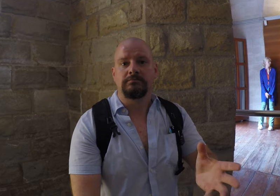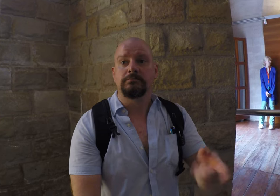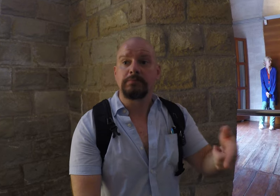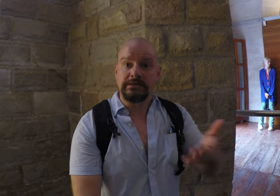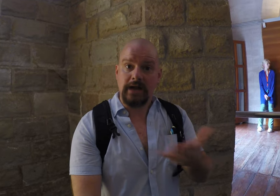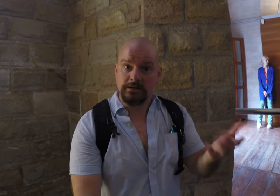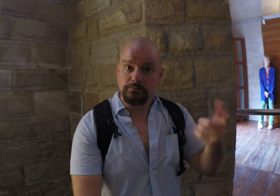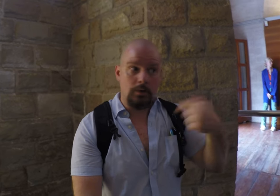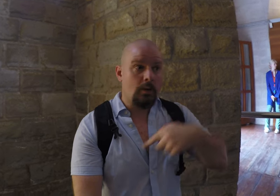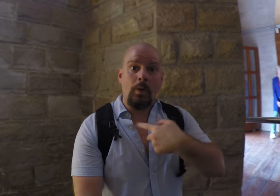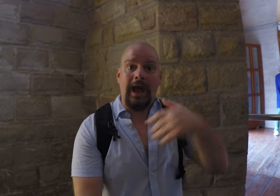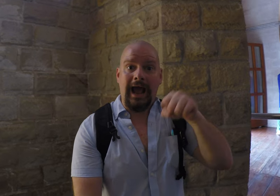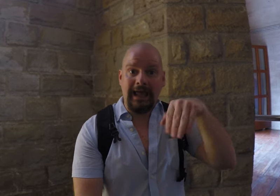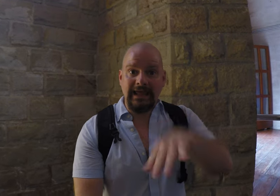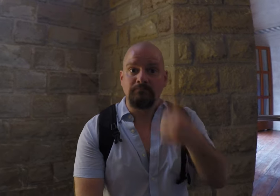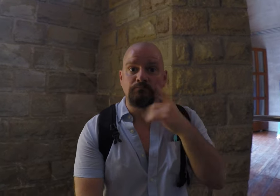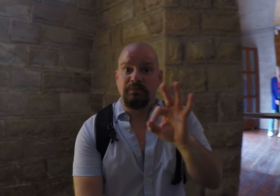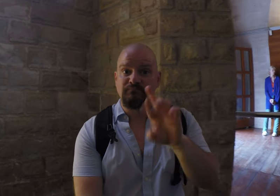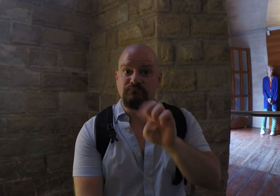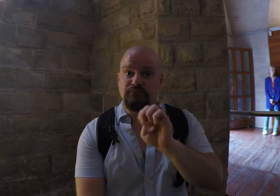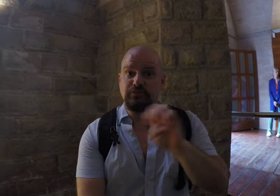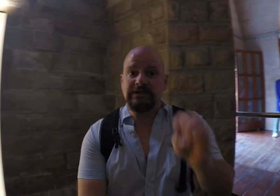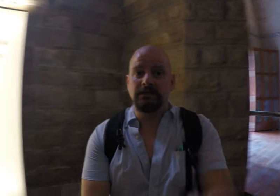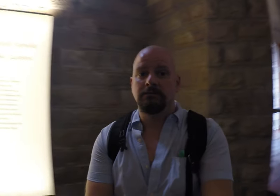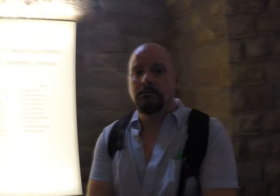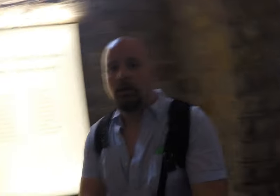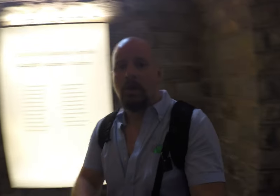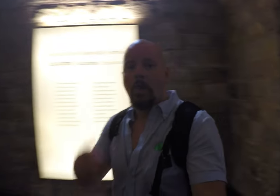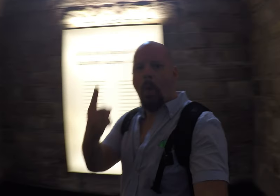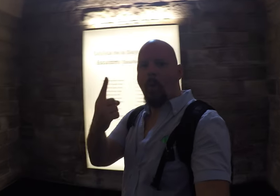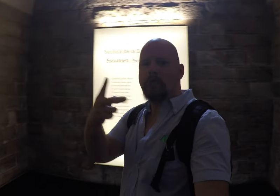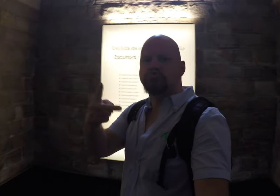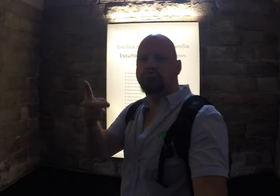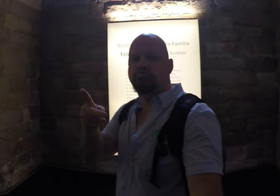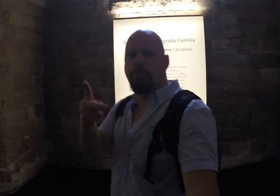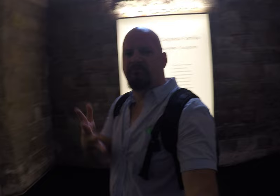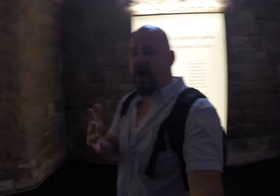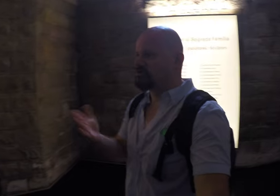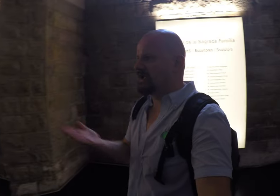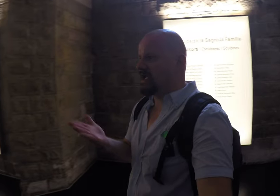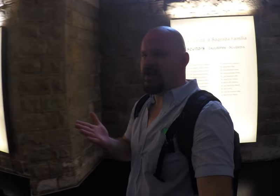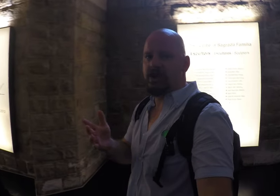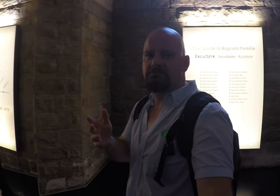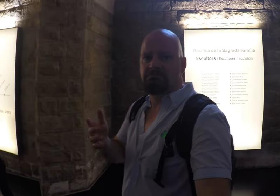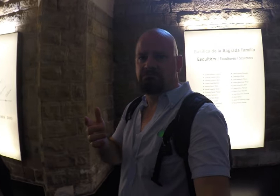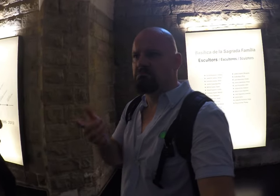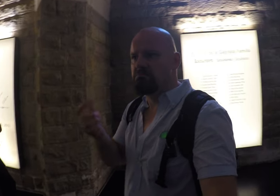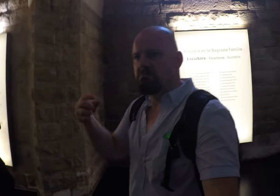Now, we got in for free. One supervisor of this place knows a little sign language!